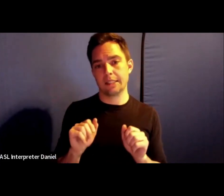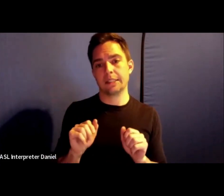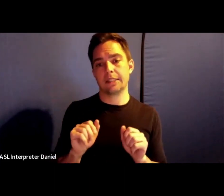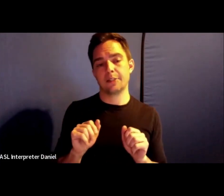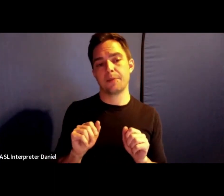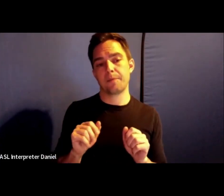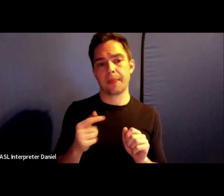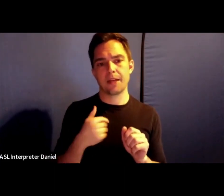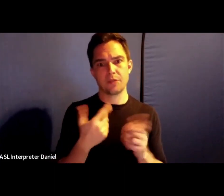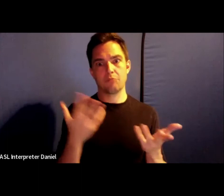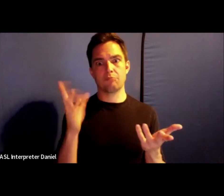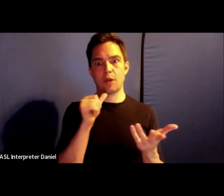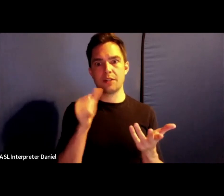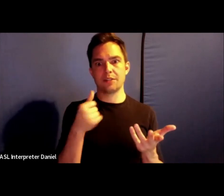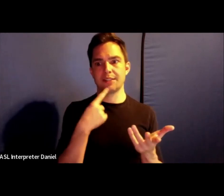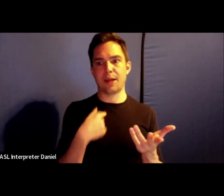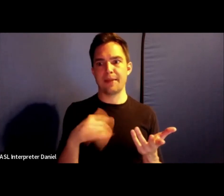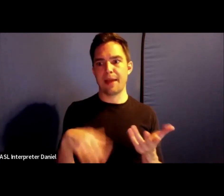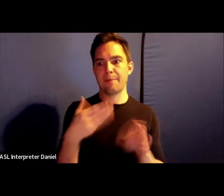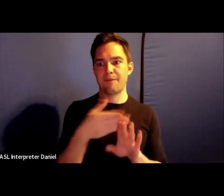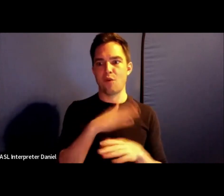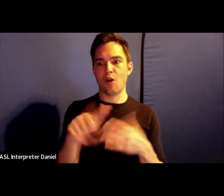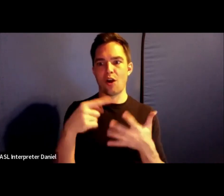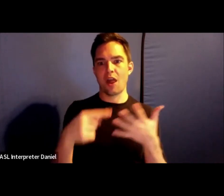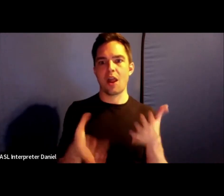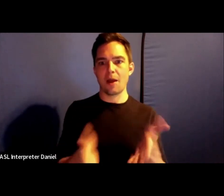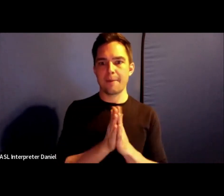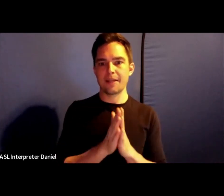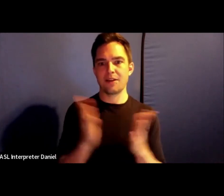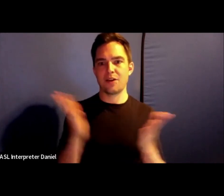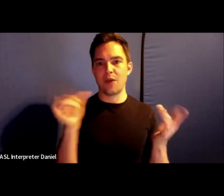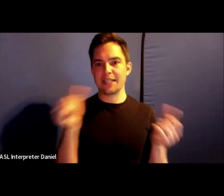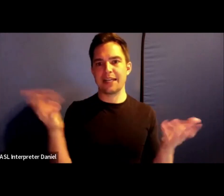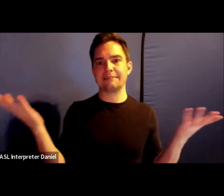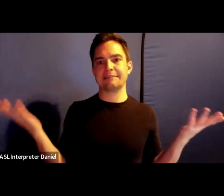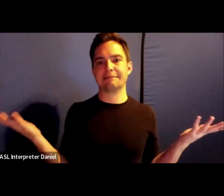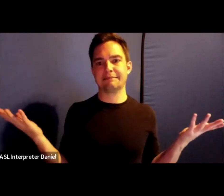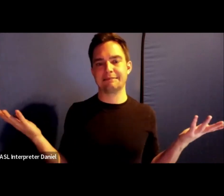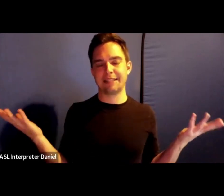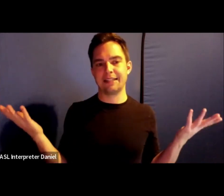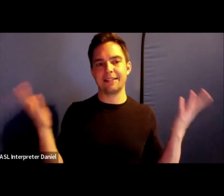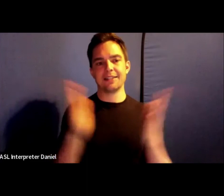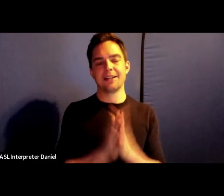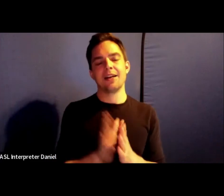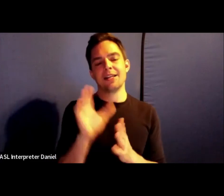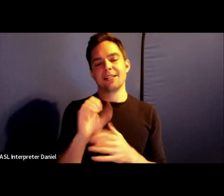why didn't you just tell me that before all of this appeal. The case manager I have now is